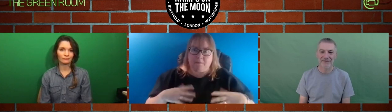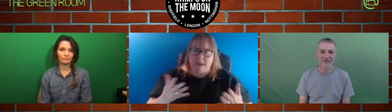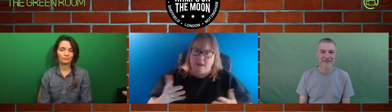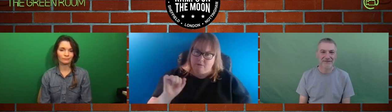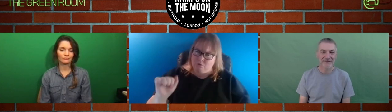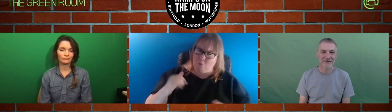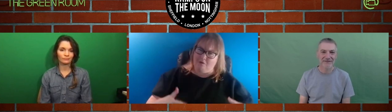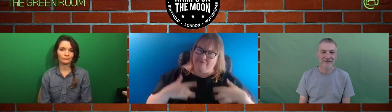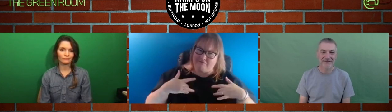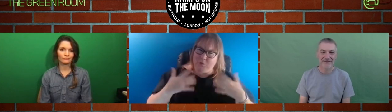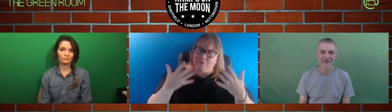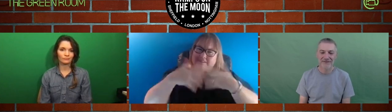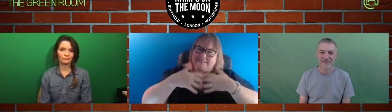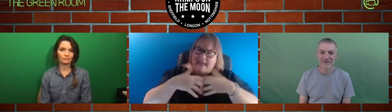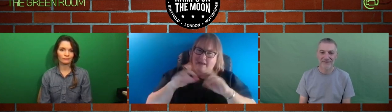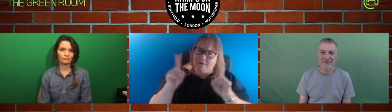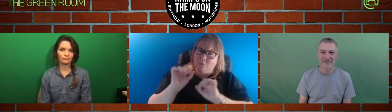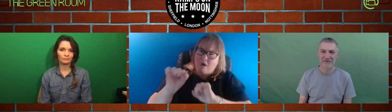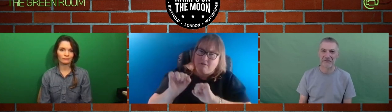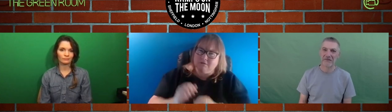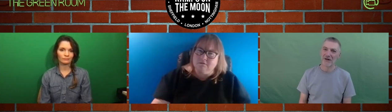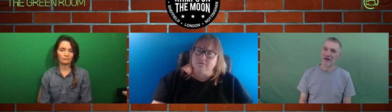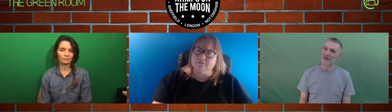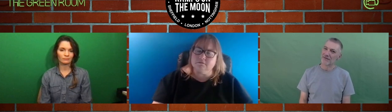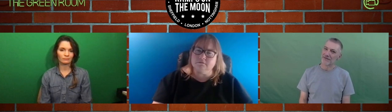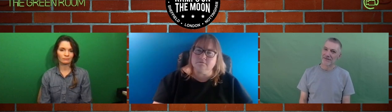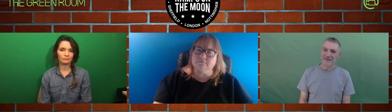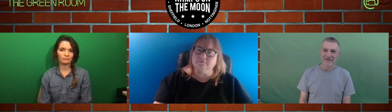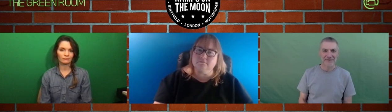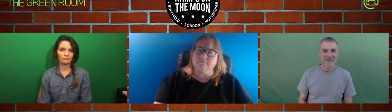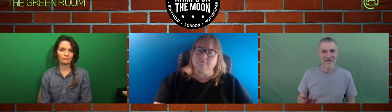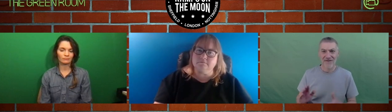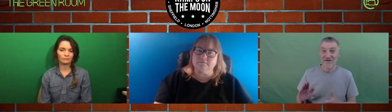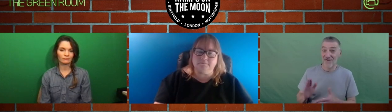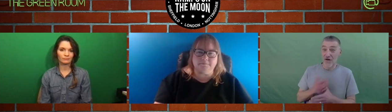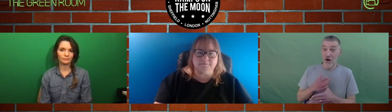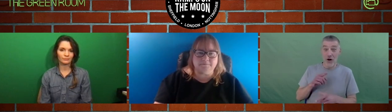do you think? RH: Oh, the first time I did it last year